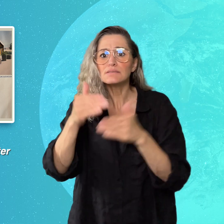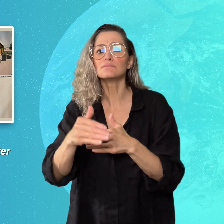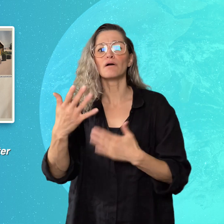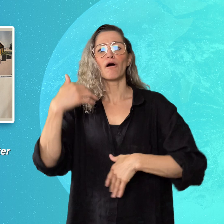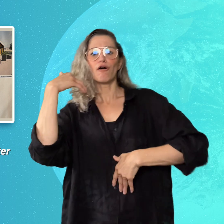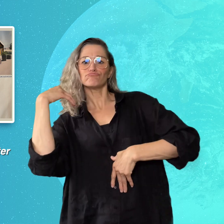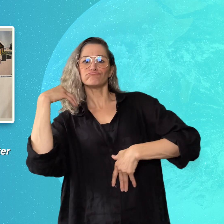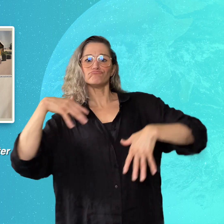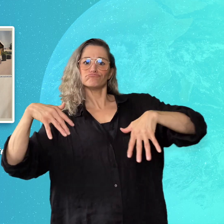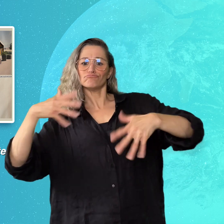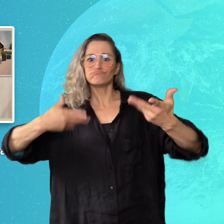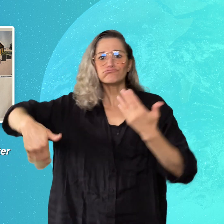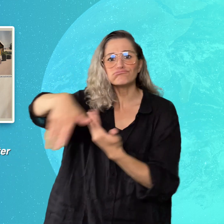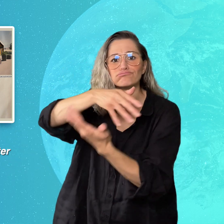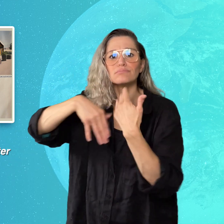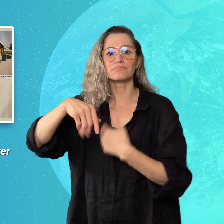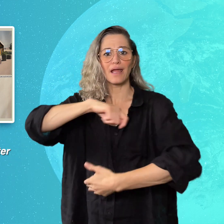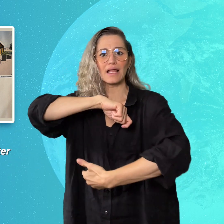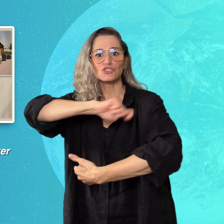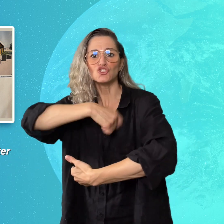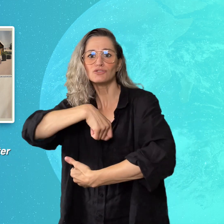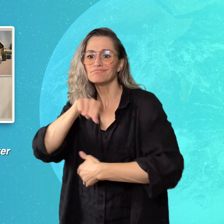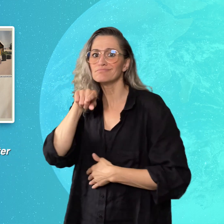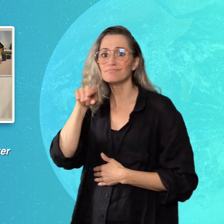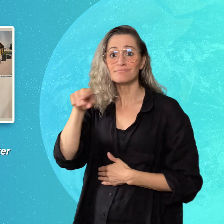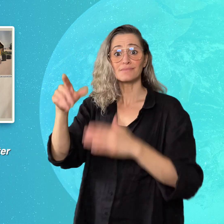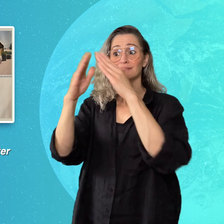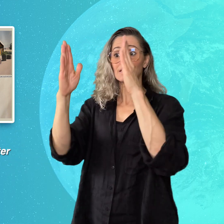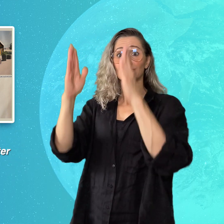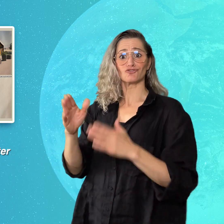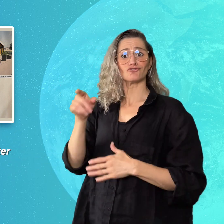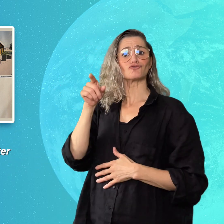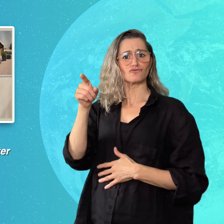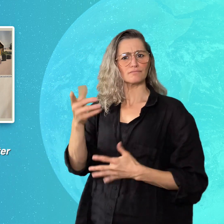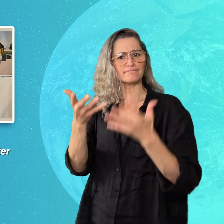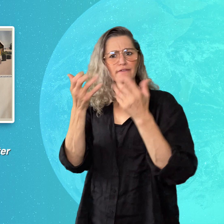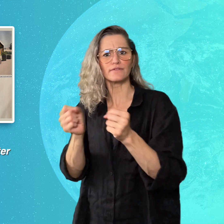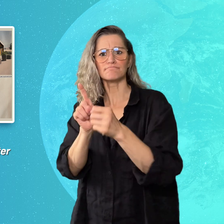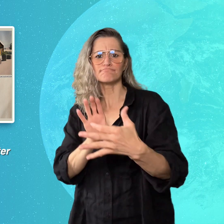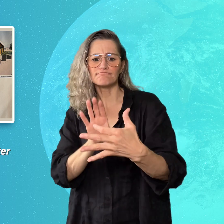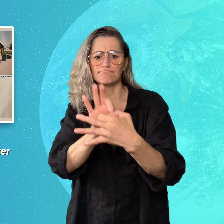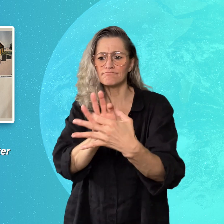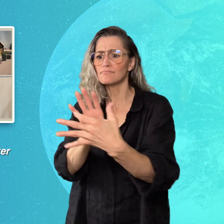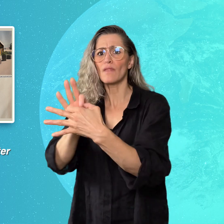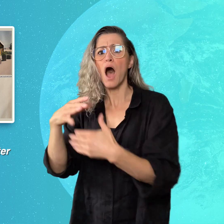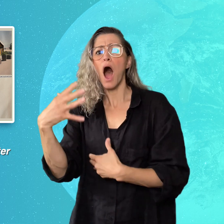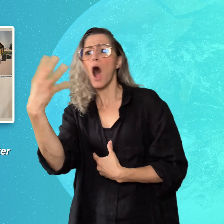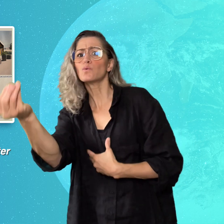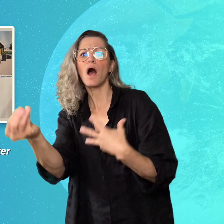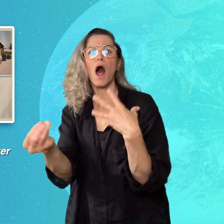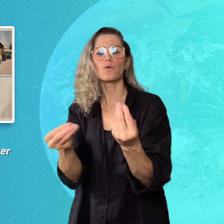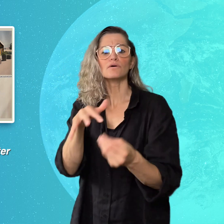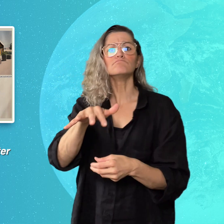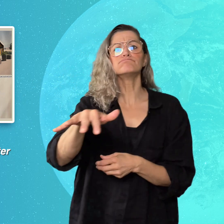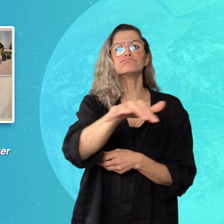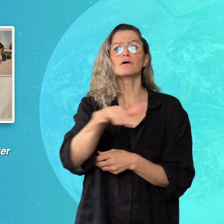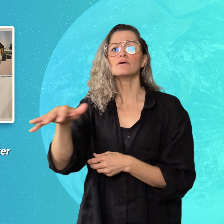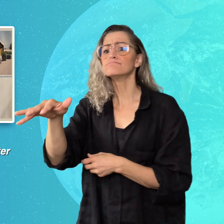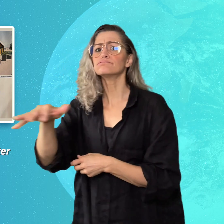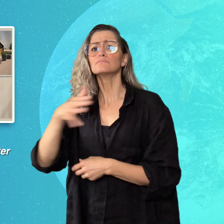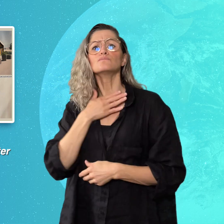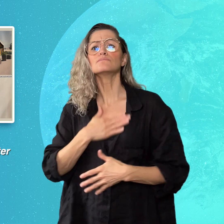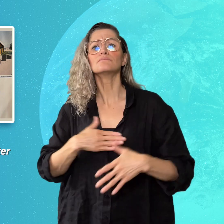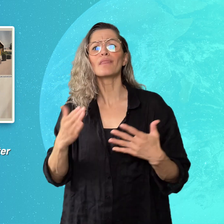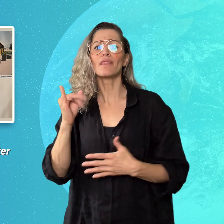a lounge and kitchen. The center will connect with outdoor spaces